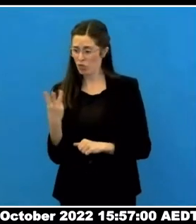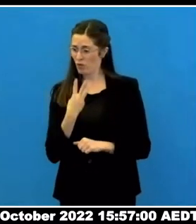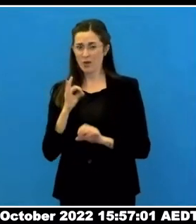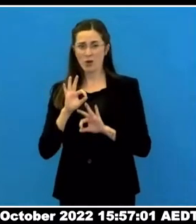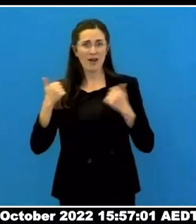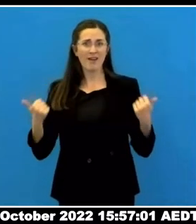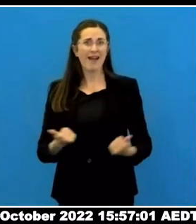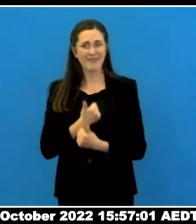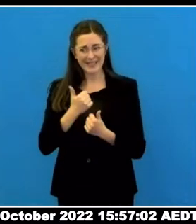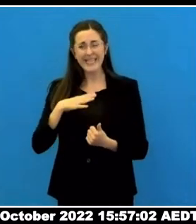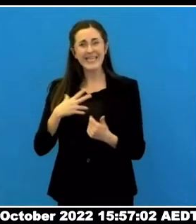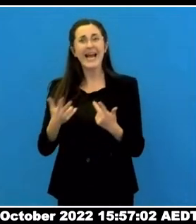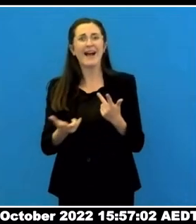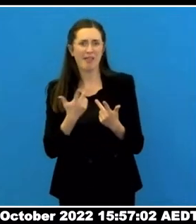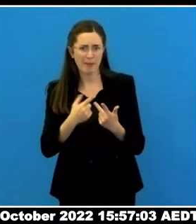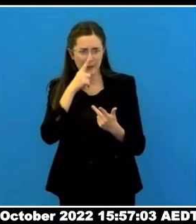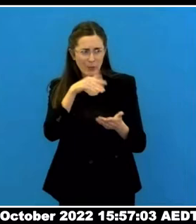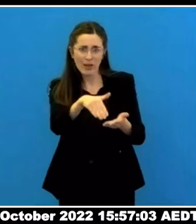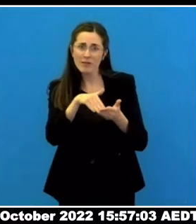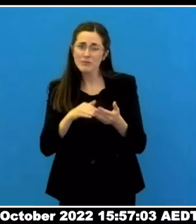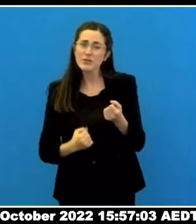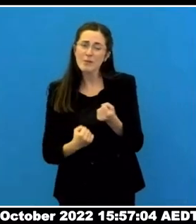We need the other support for the you know,